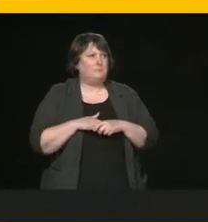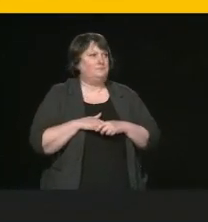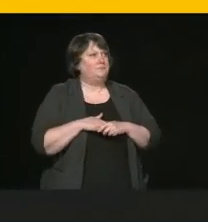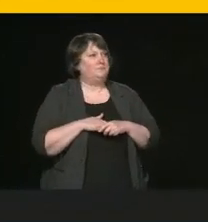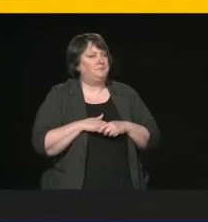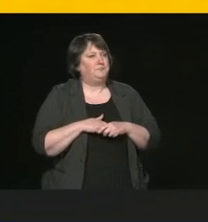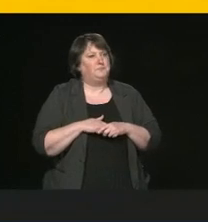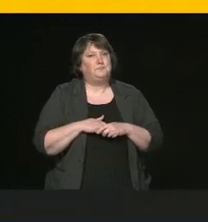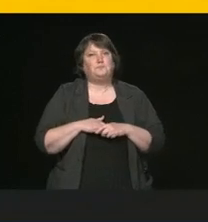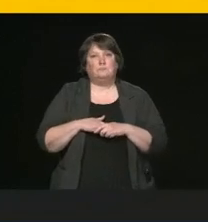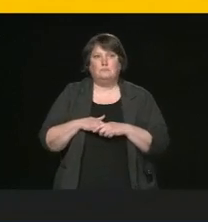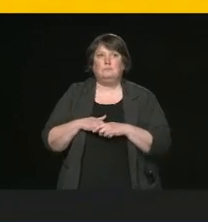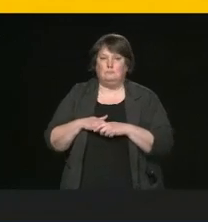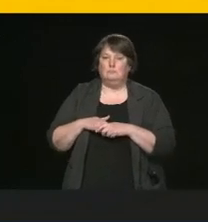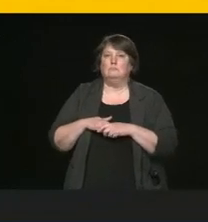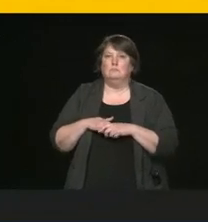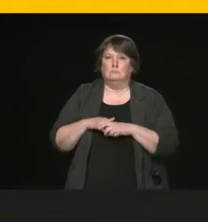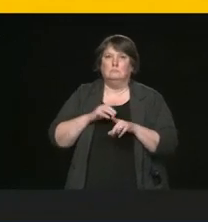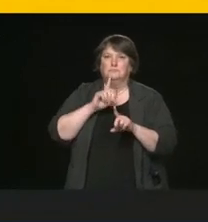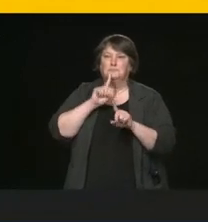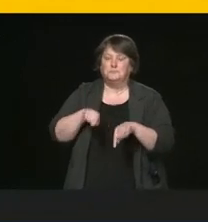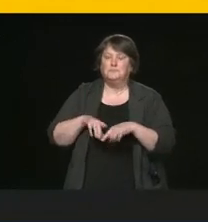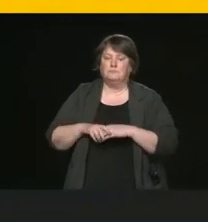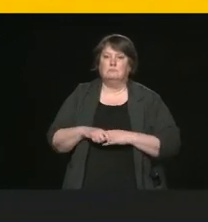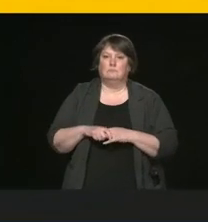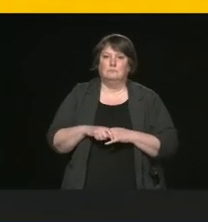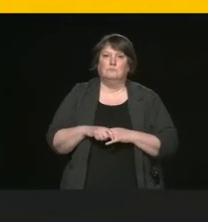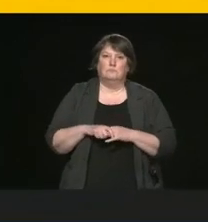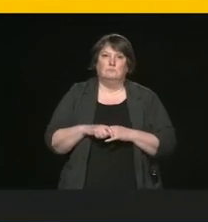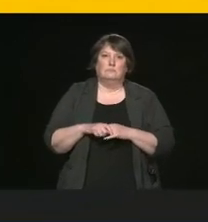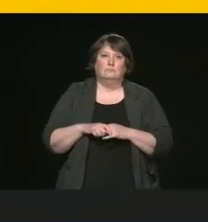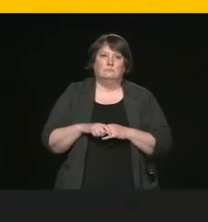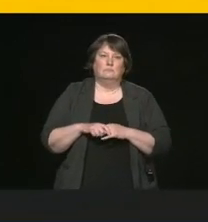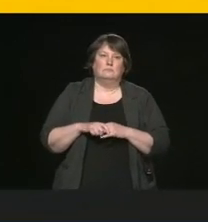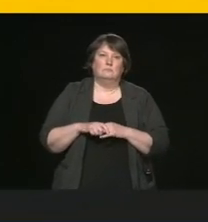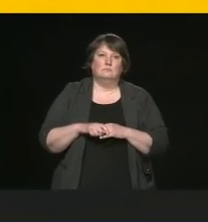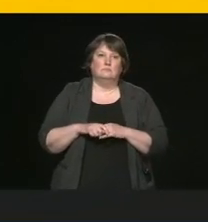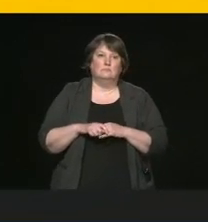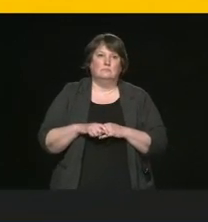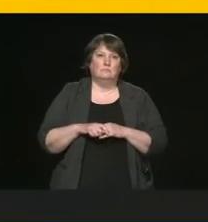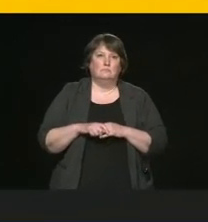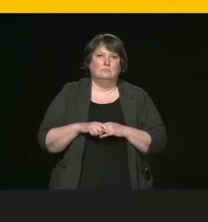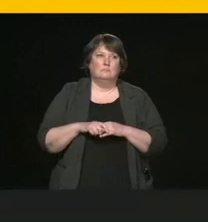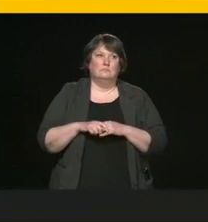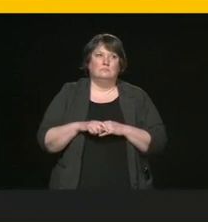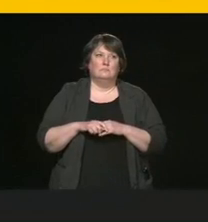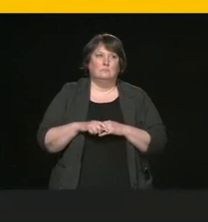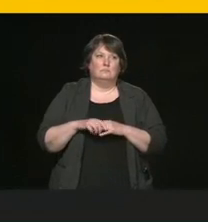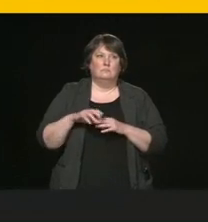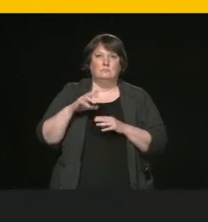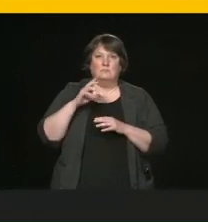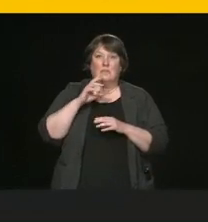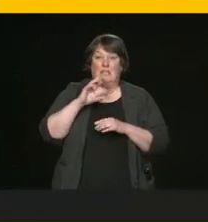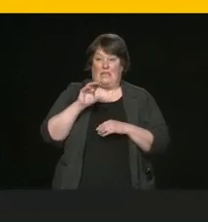CORONAVIRUS?